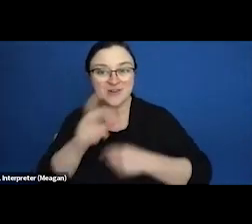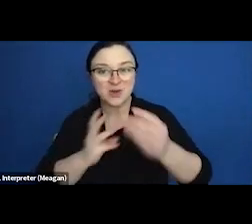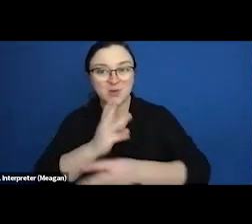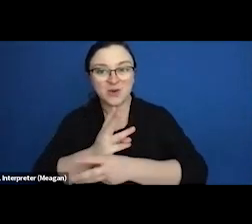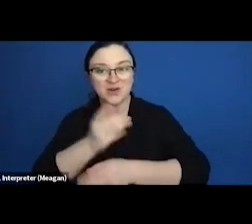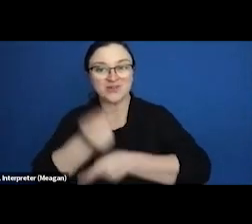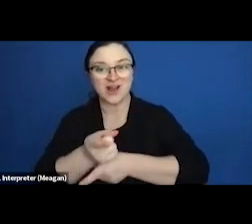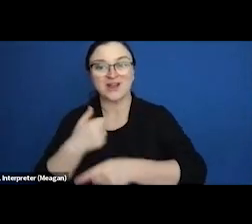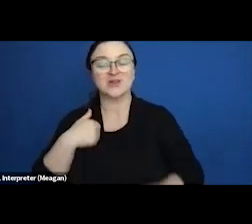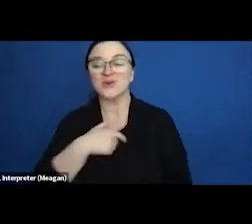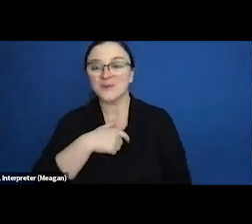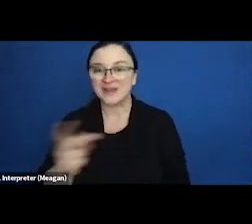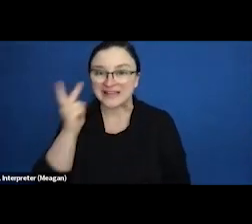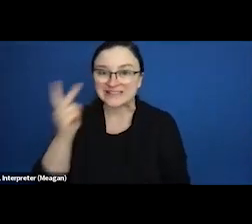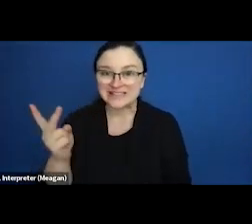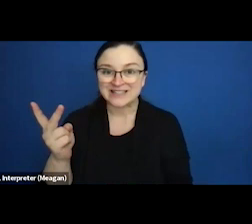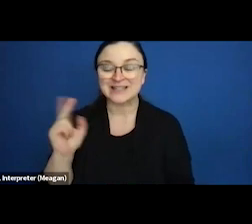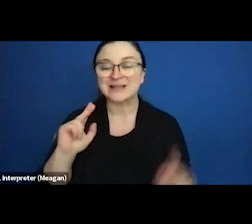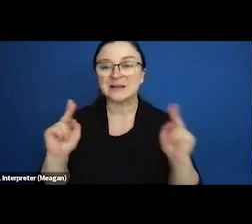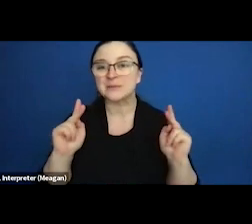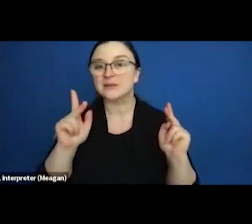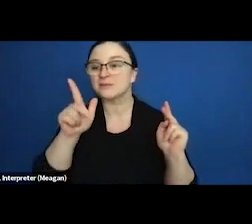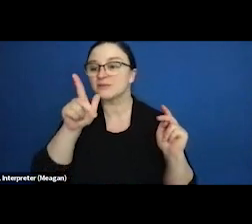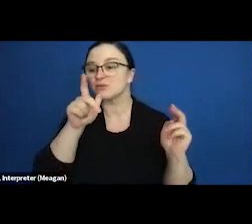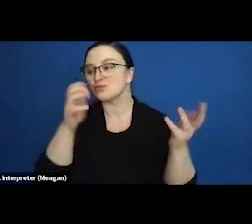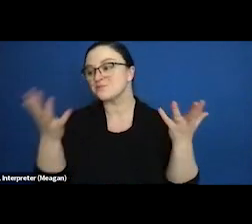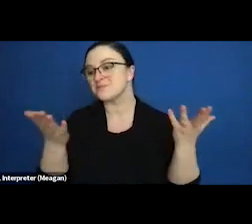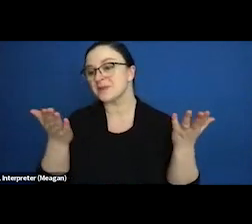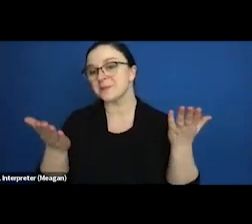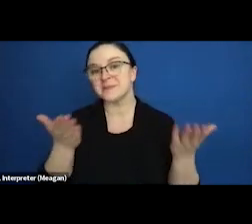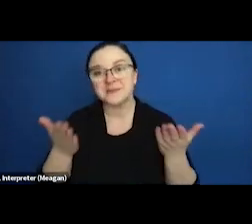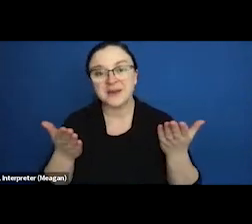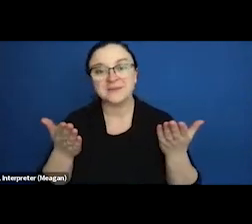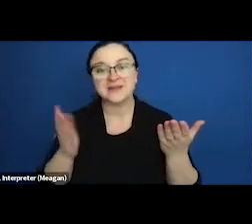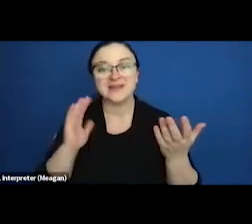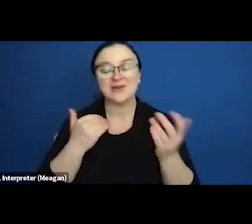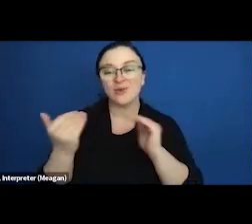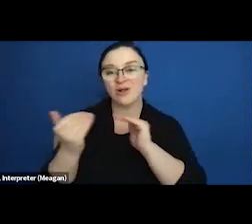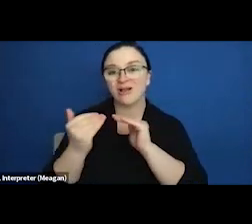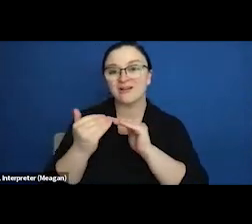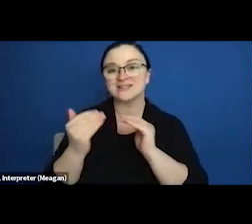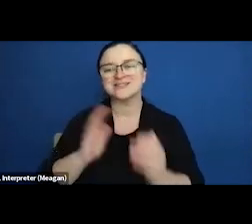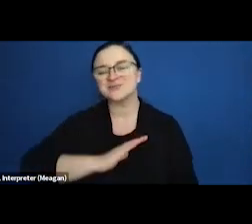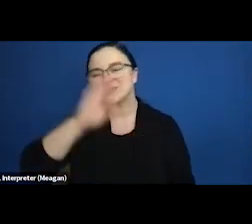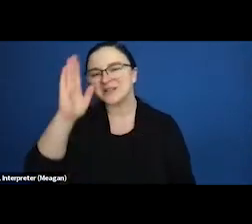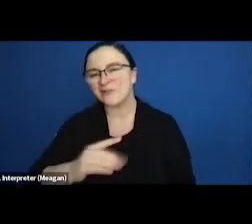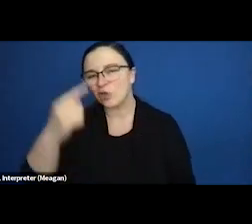We've seen people who maybe... Our colleagues never imagined were capable